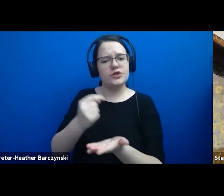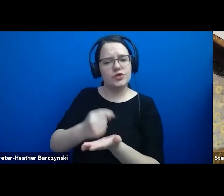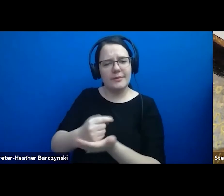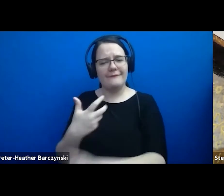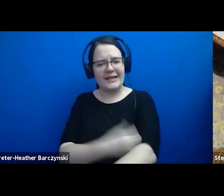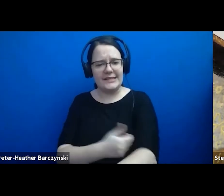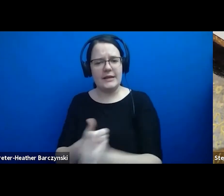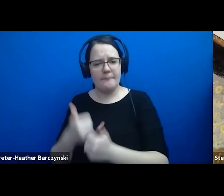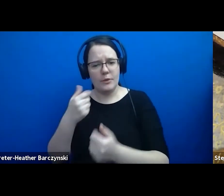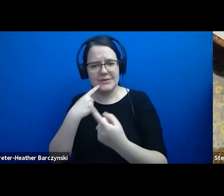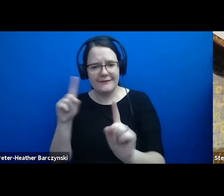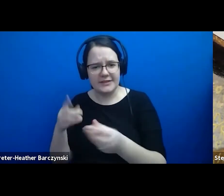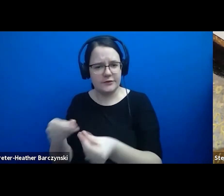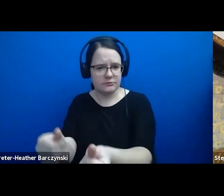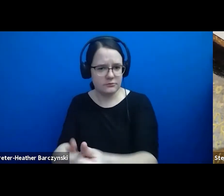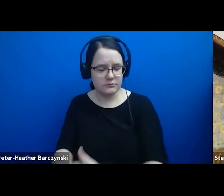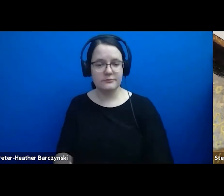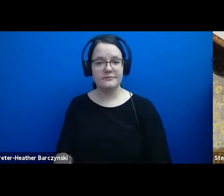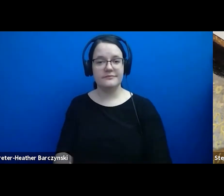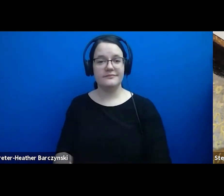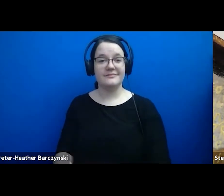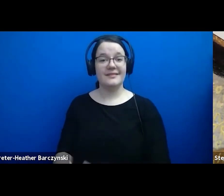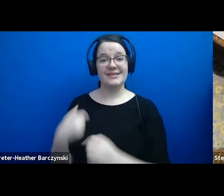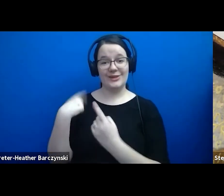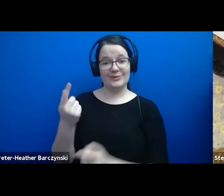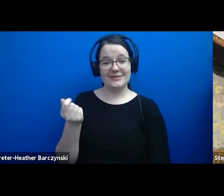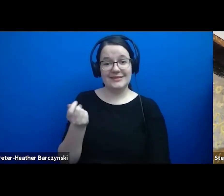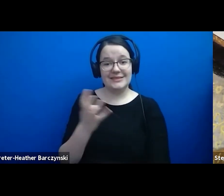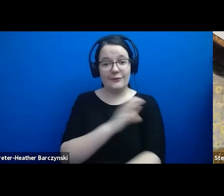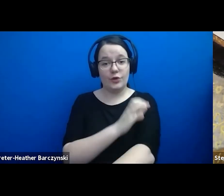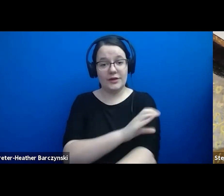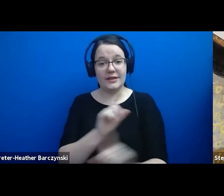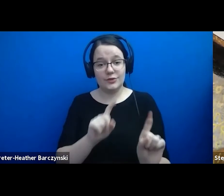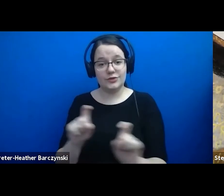so there are several clinical trials related to coronavirus here at the university that